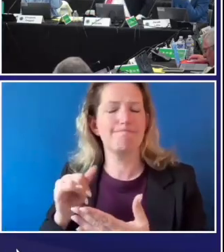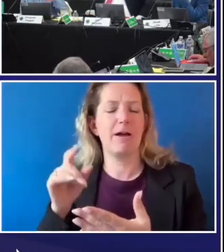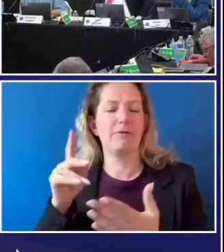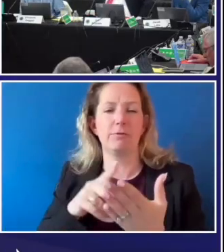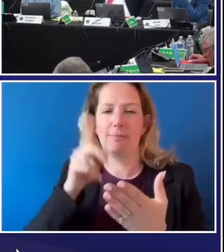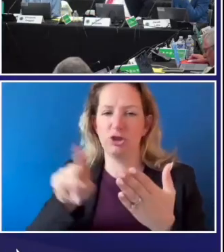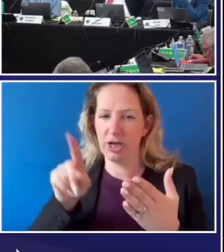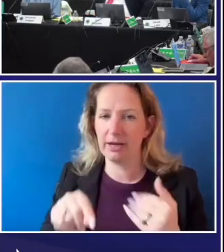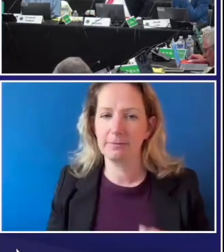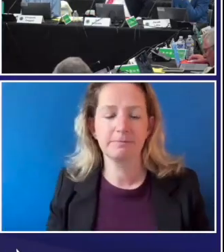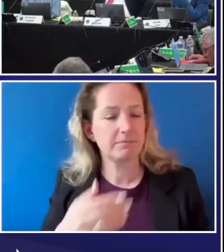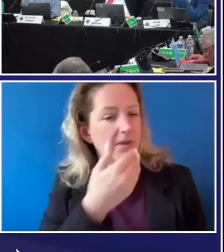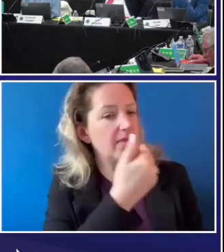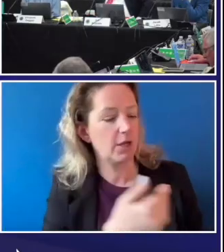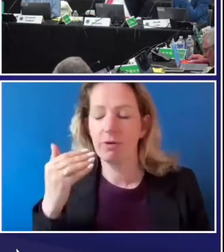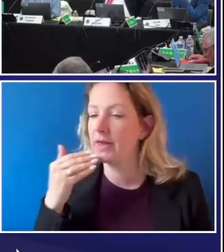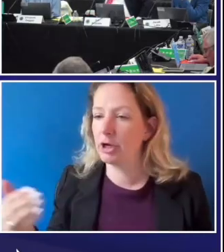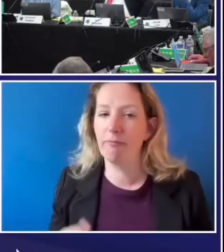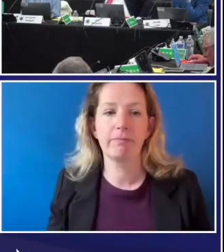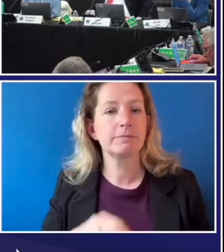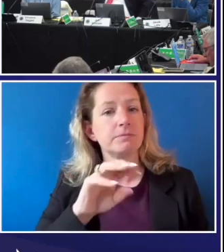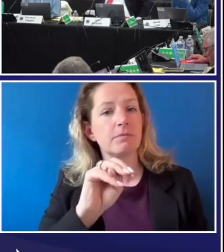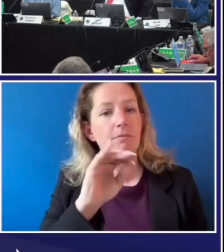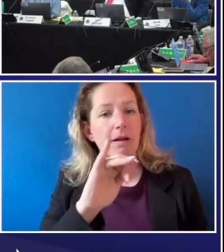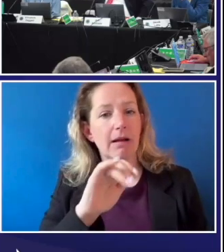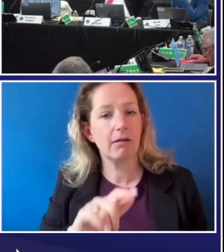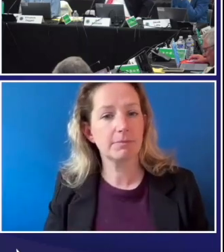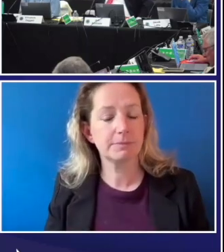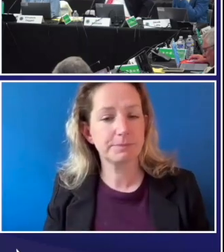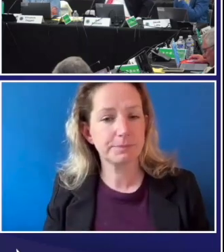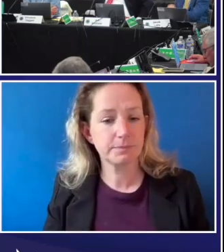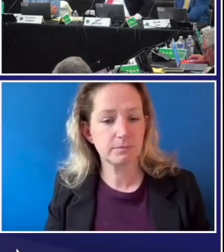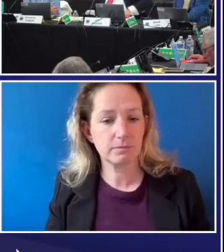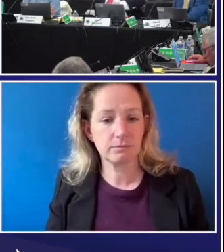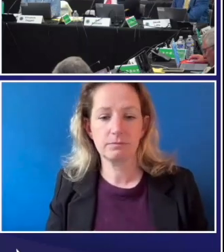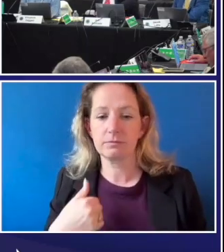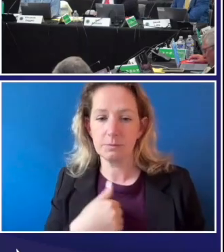Thank you, Magnus. Thank you, Jeff. Michael, did you... We have worked our way through all of the cards. Okay.